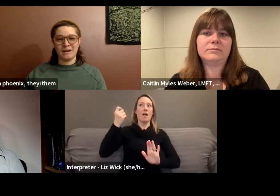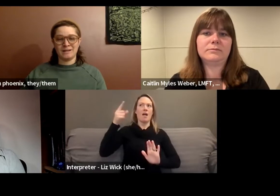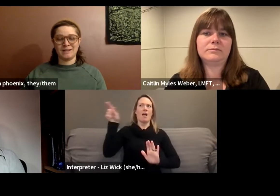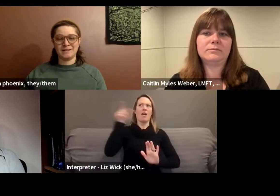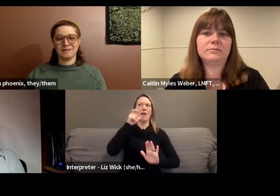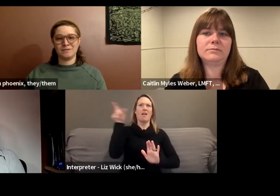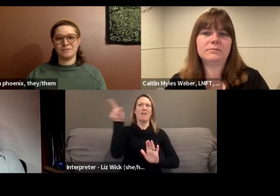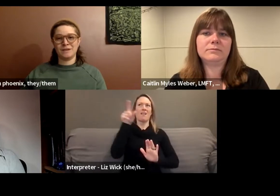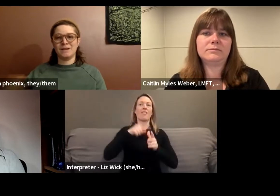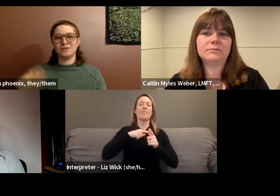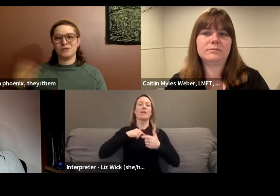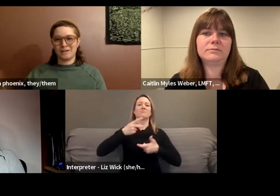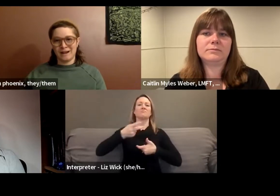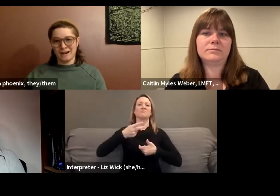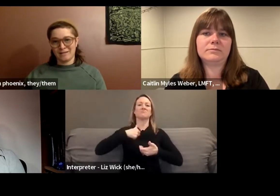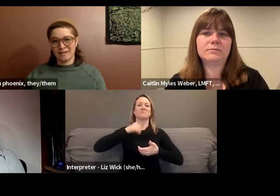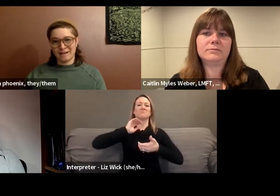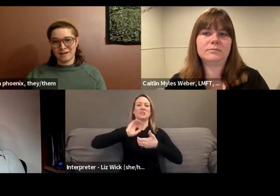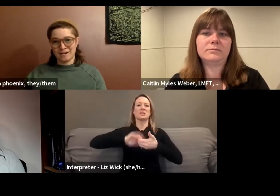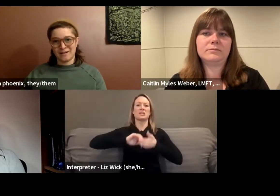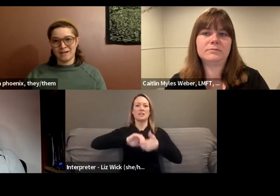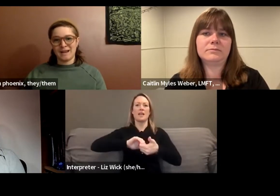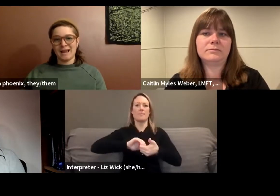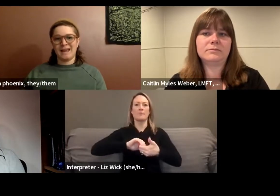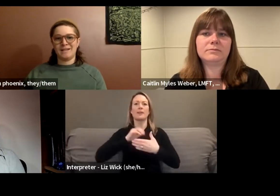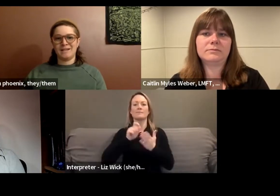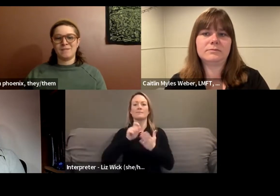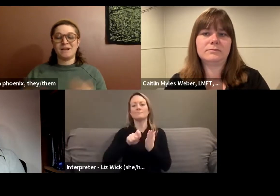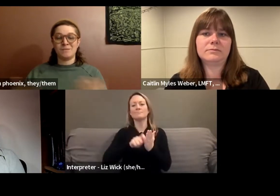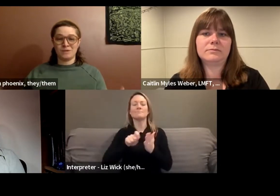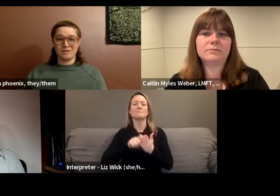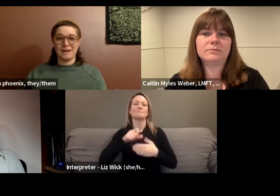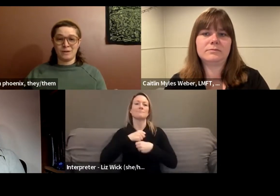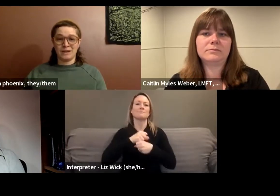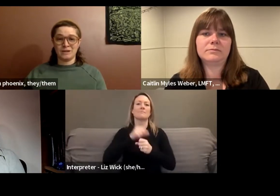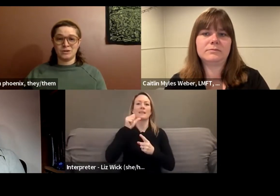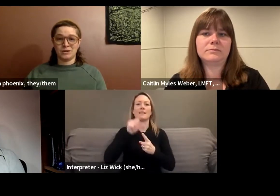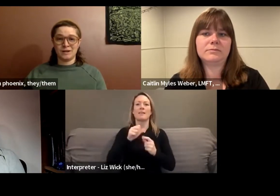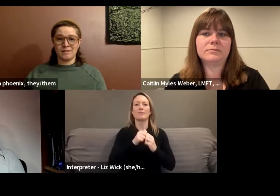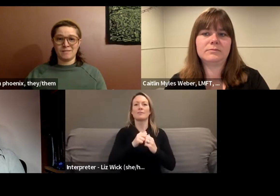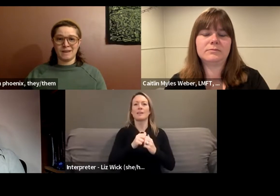in a sense of generating a letter and coming up with language.